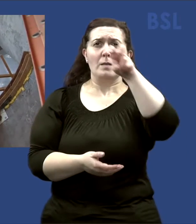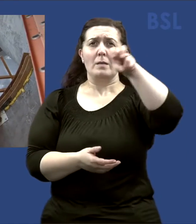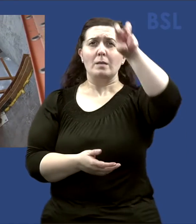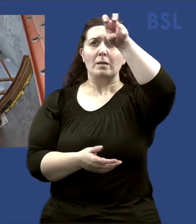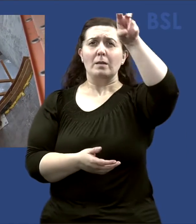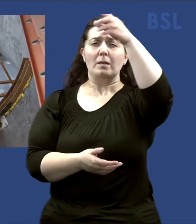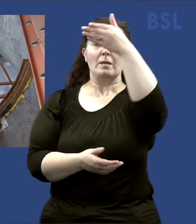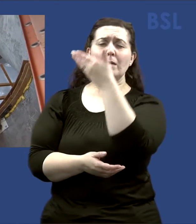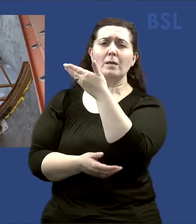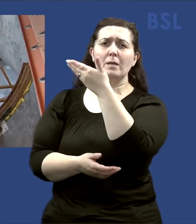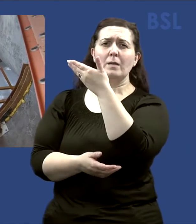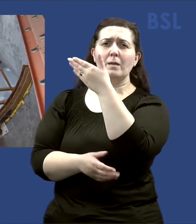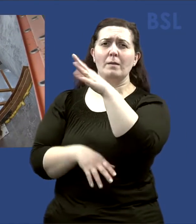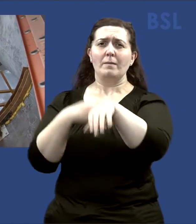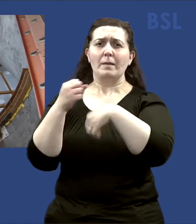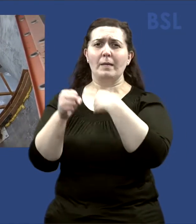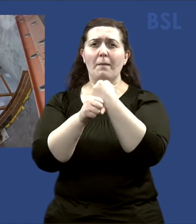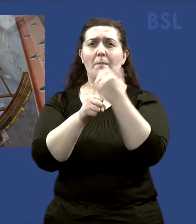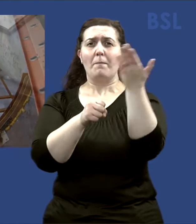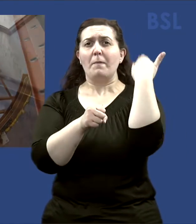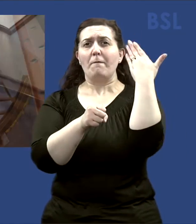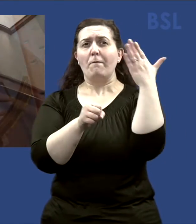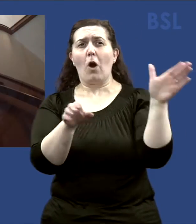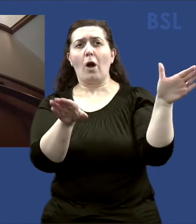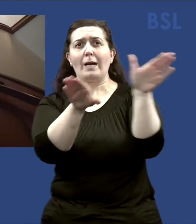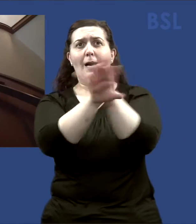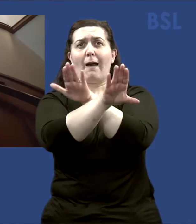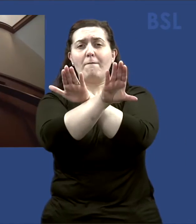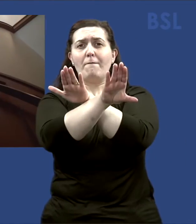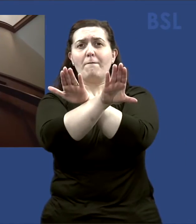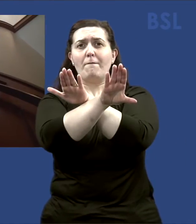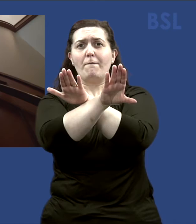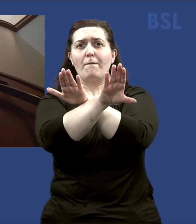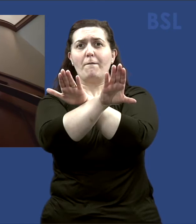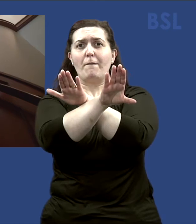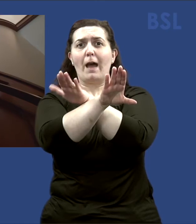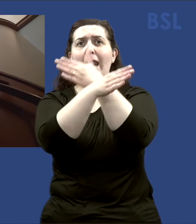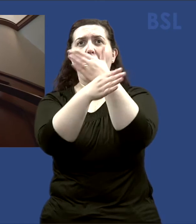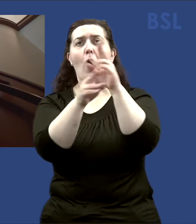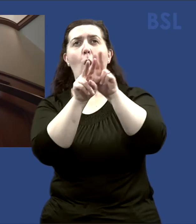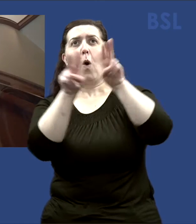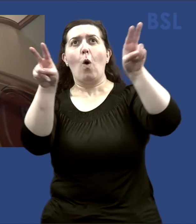All the way up to the restored turrets that now reveal what has been covered for a century;